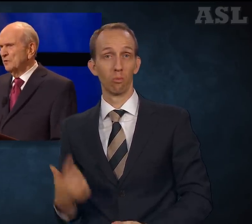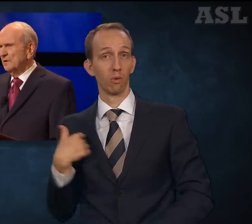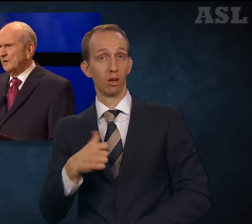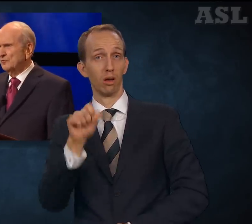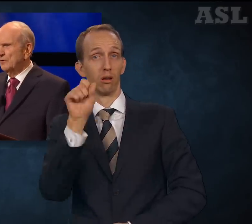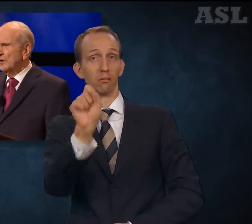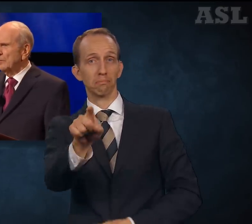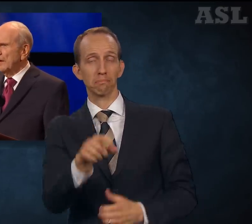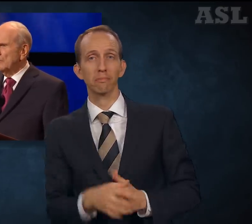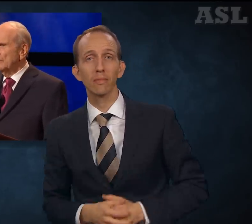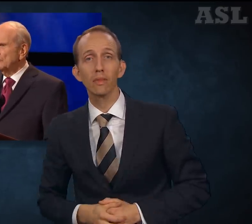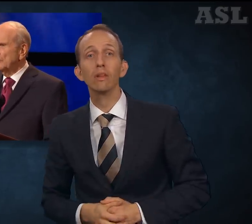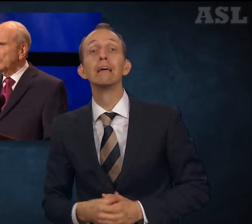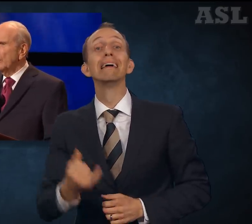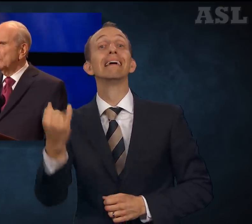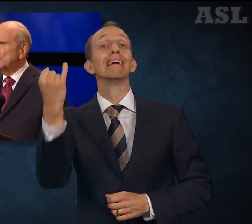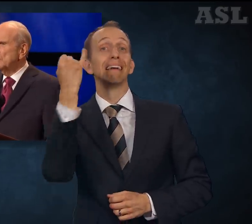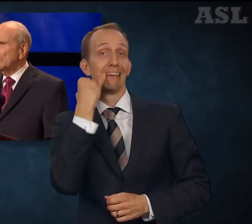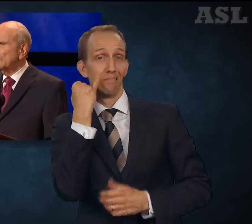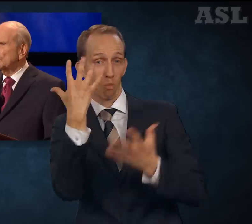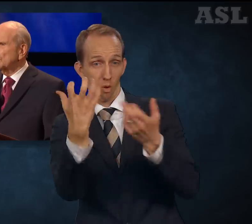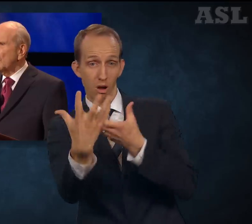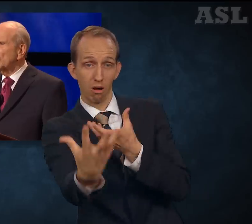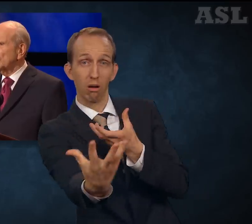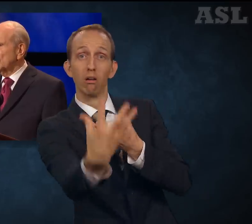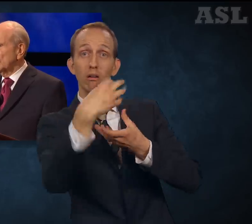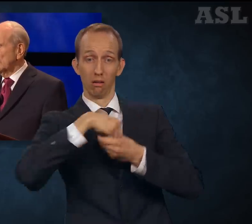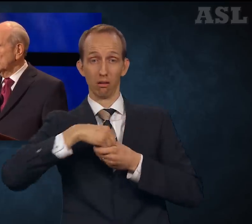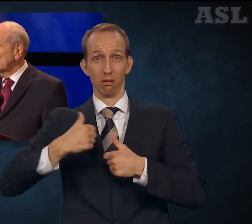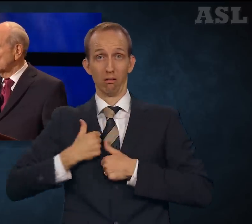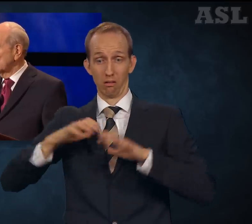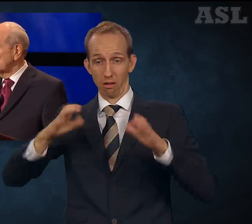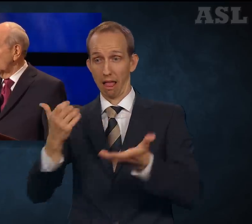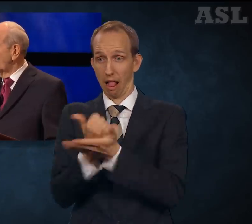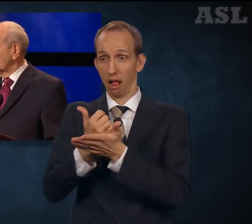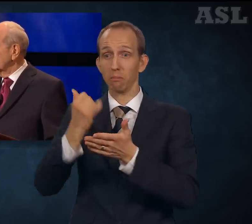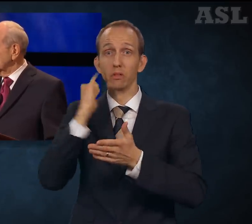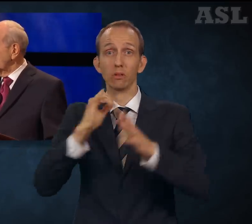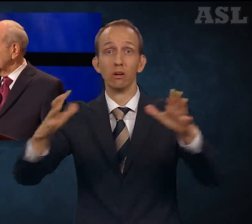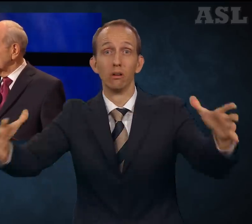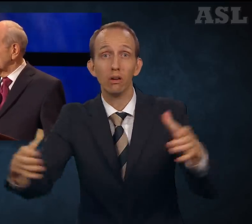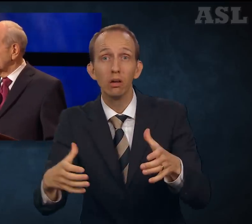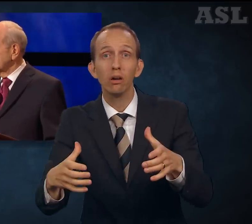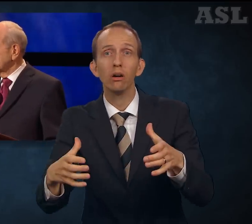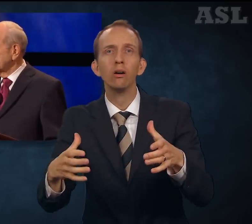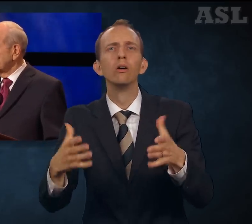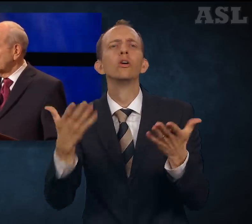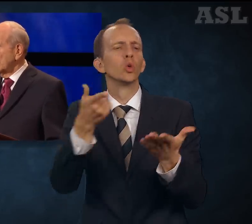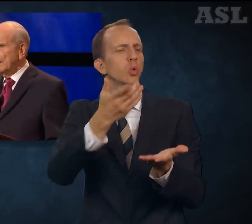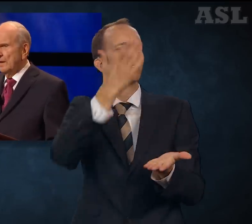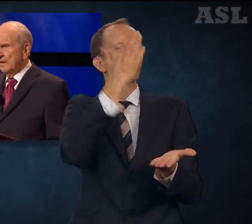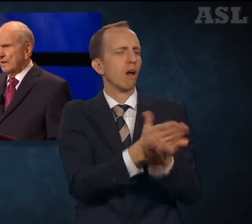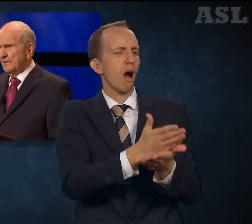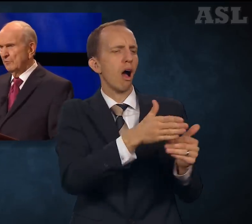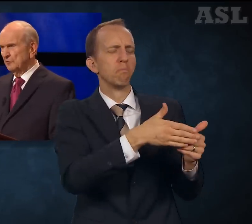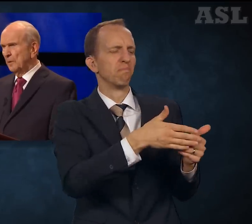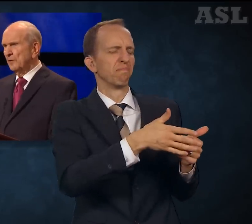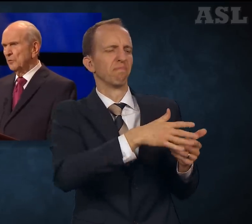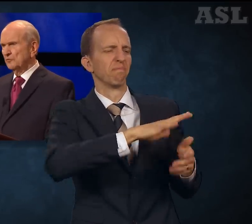WE ASKED, "IF YOU WANTED TO ENLIST TO HELP GATHER ISRAEL,